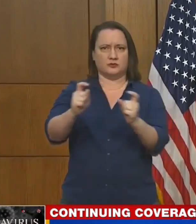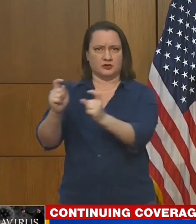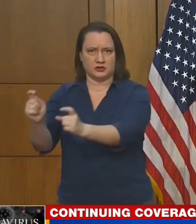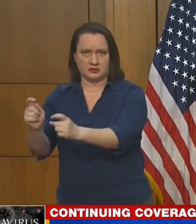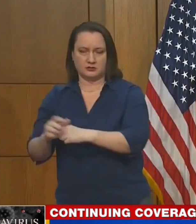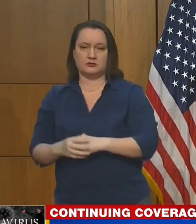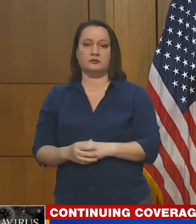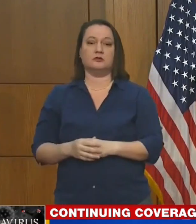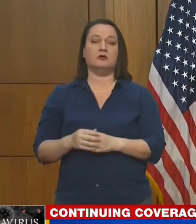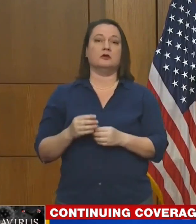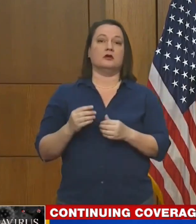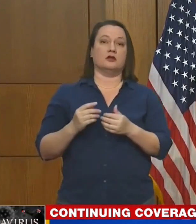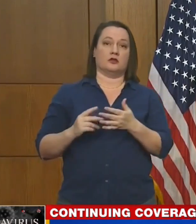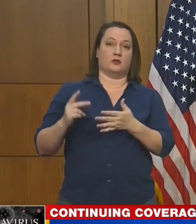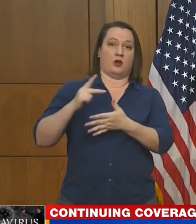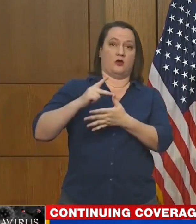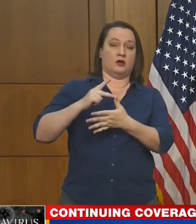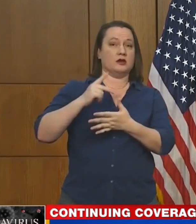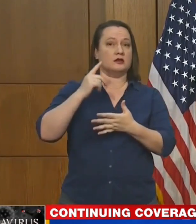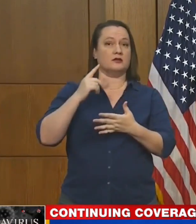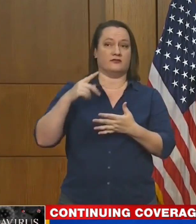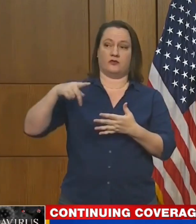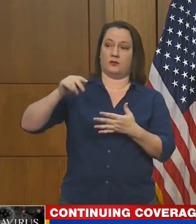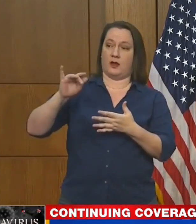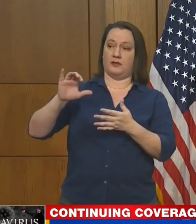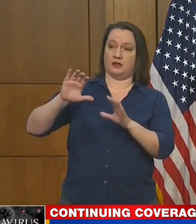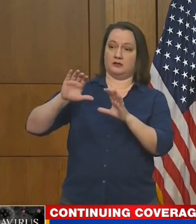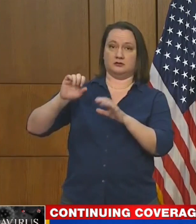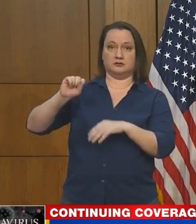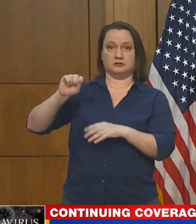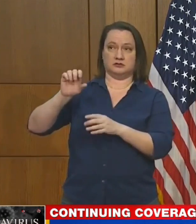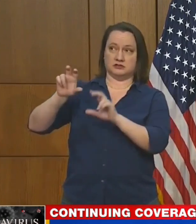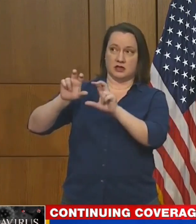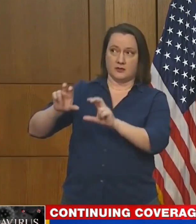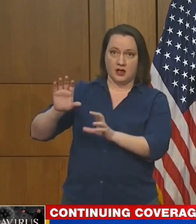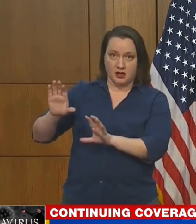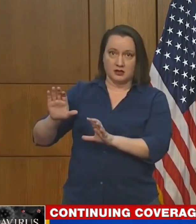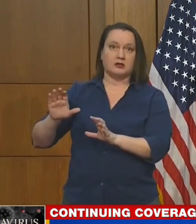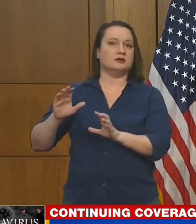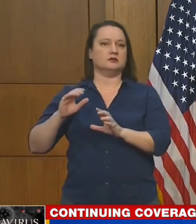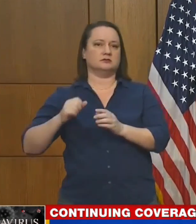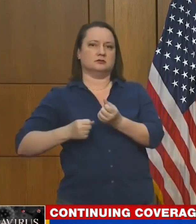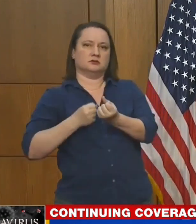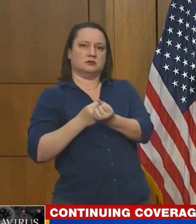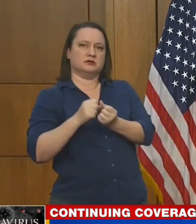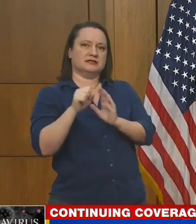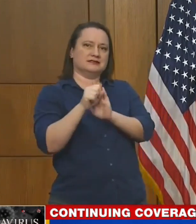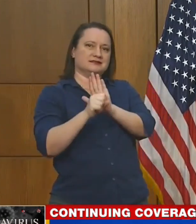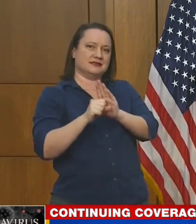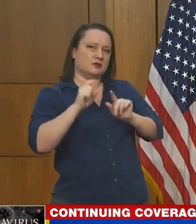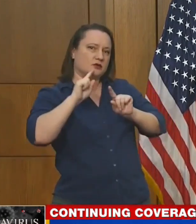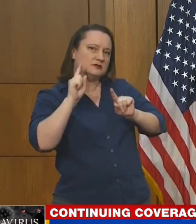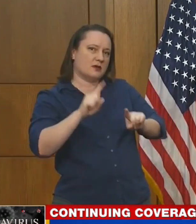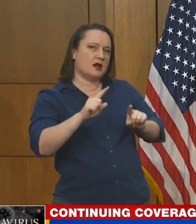HOW THIS PUBLIC PPE IT IS DISTRIBUTED. FIRST THE PRIORITY FOR THE PUBLIC PPE STOCKPILE IS